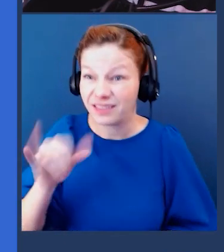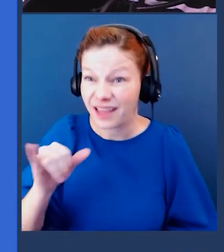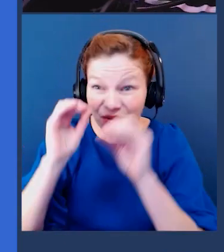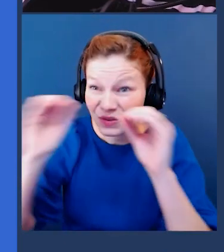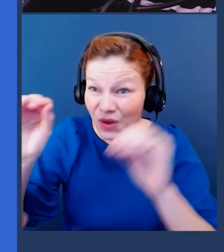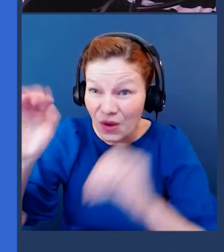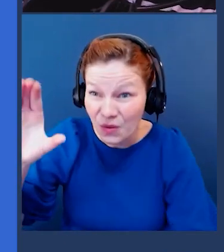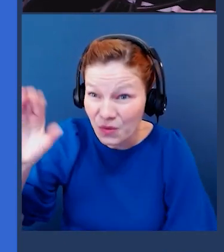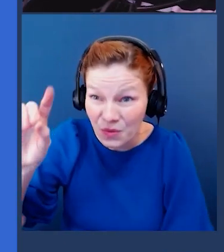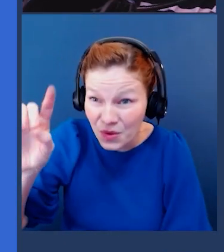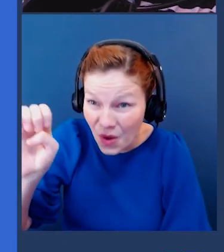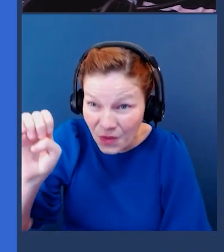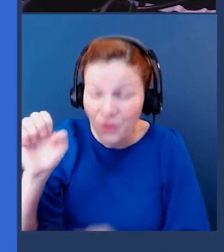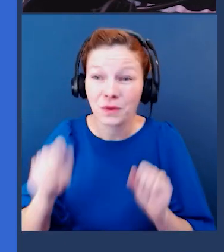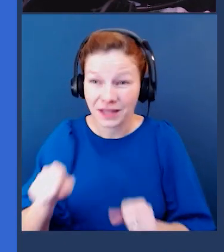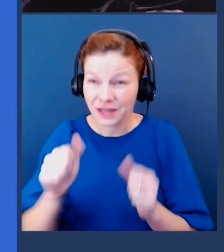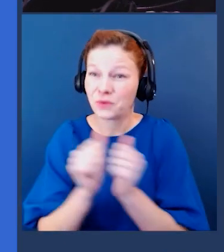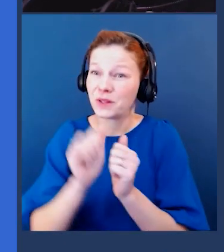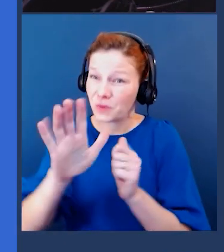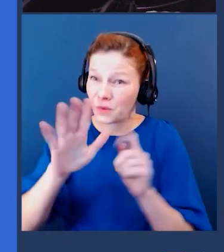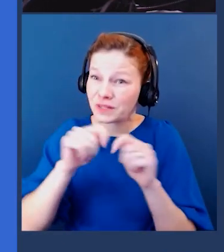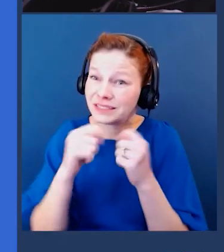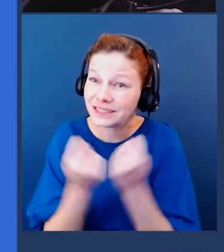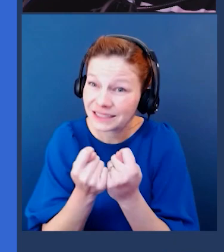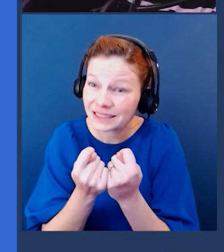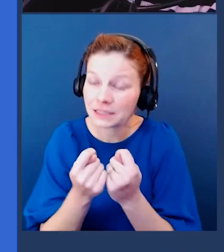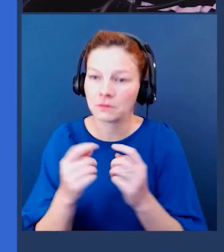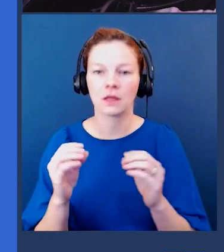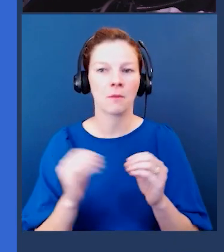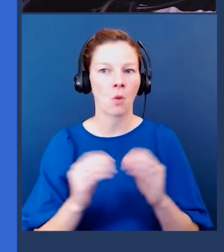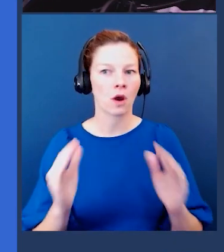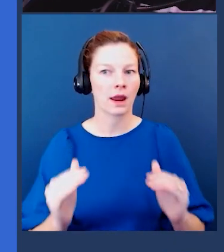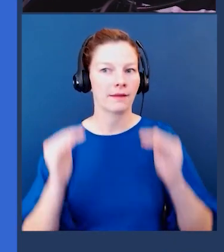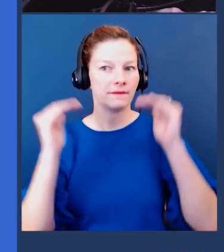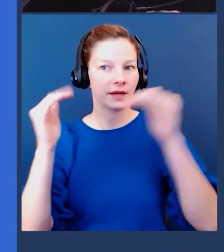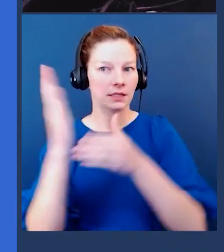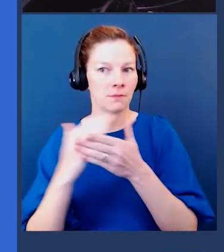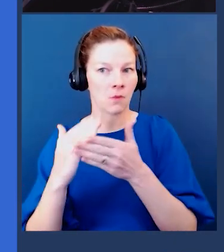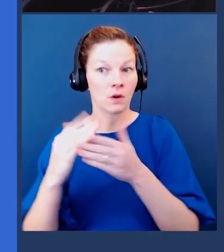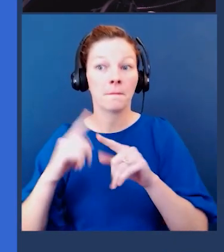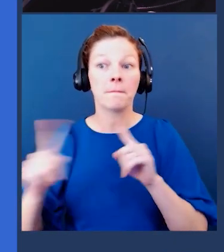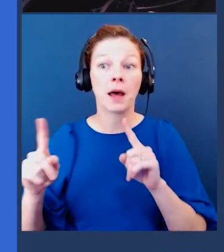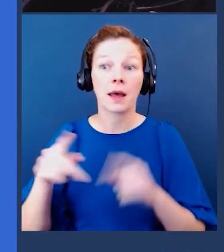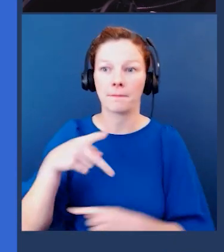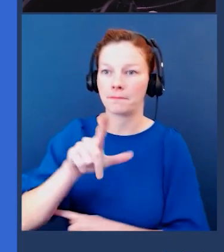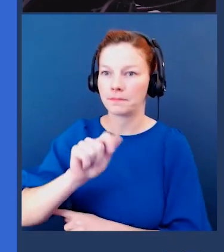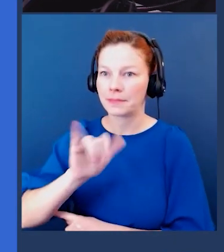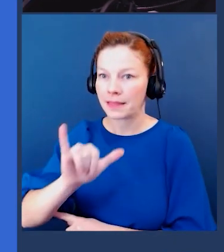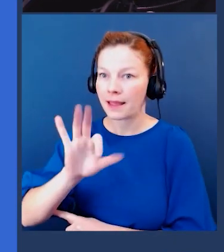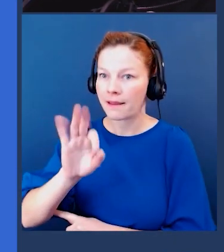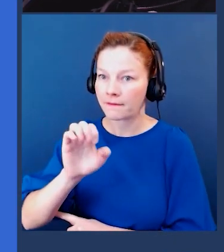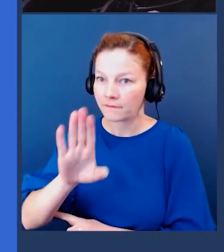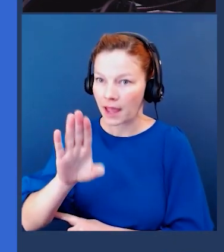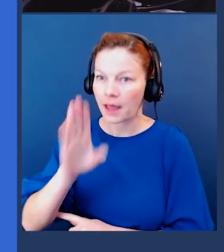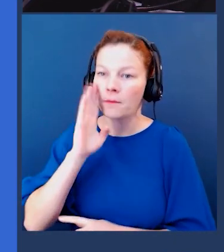And after that add more advanced components, but you're fully backed by PlayFab to help you achieve that.